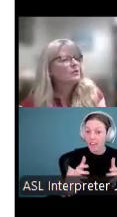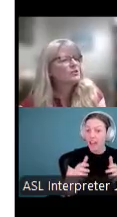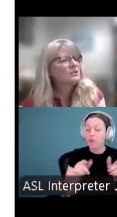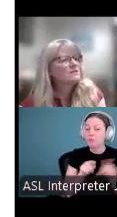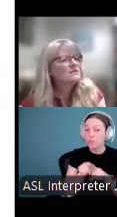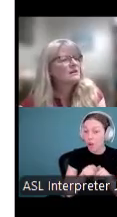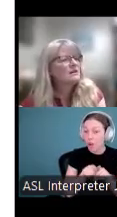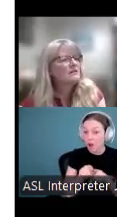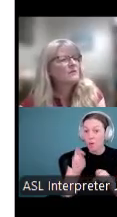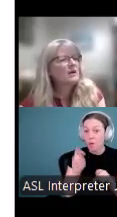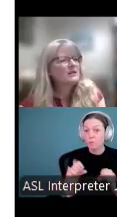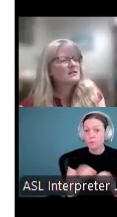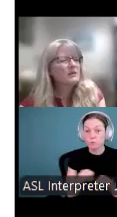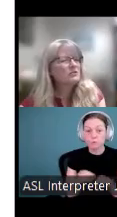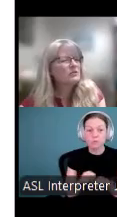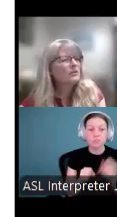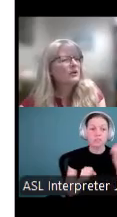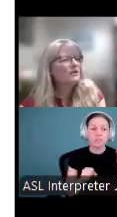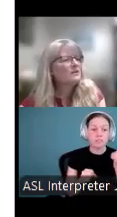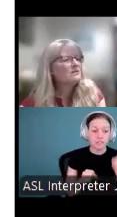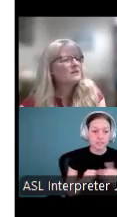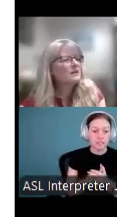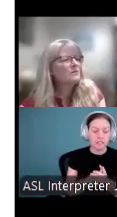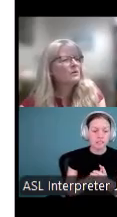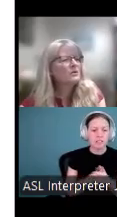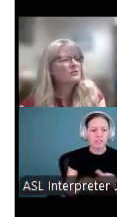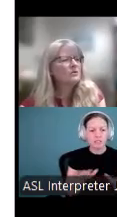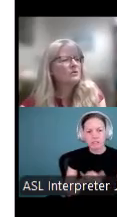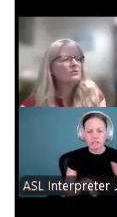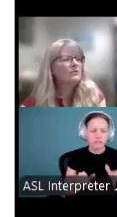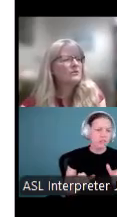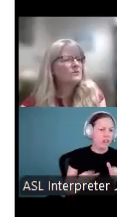emergence of body spatial awareness and motor control for